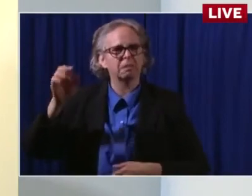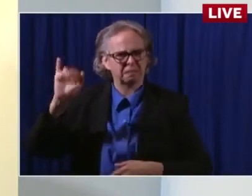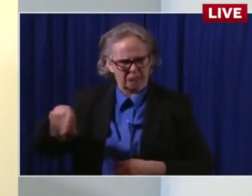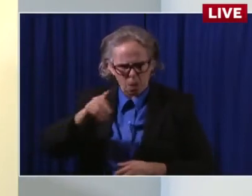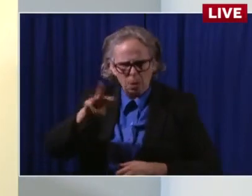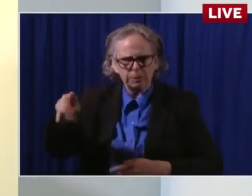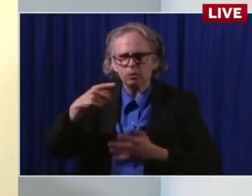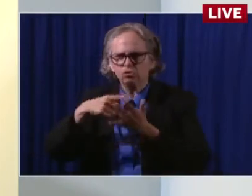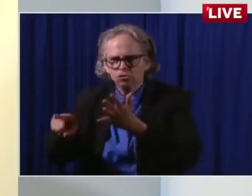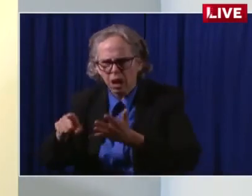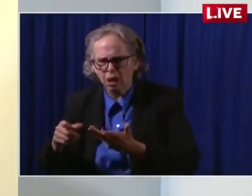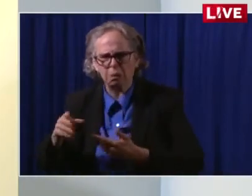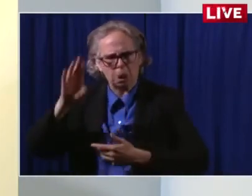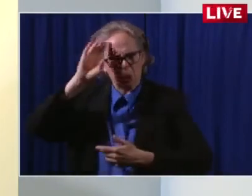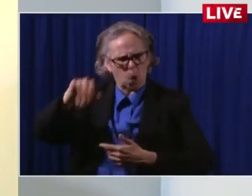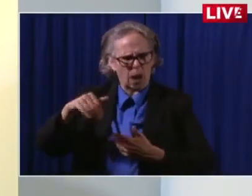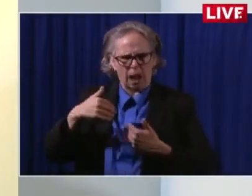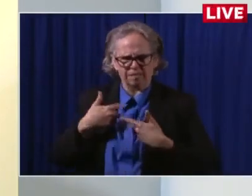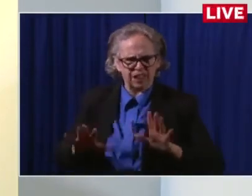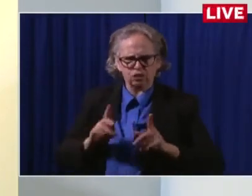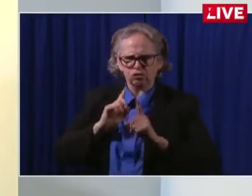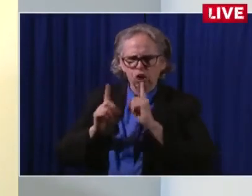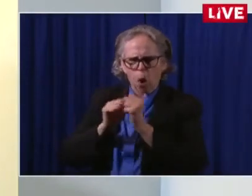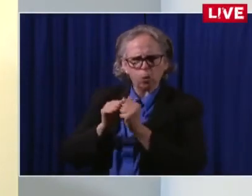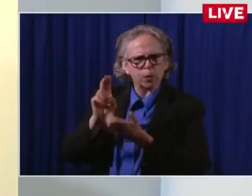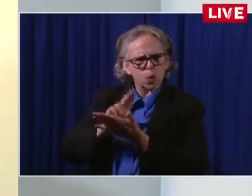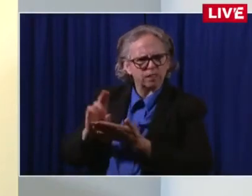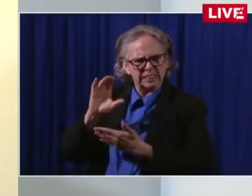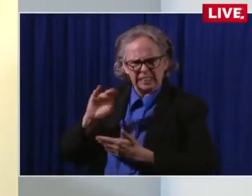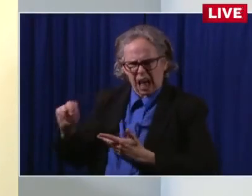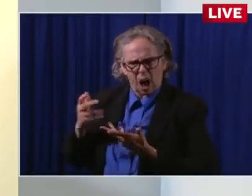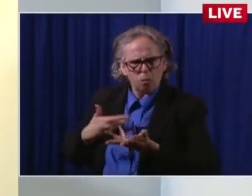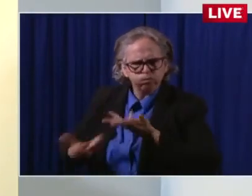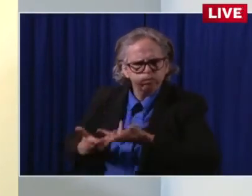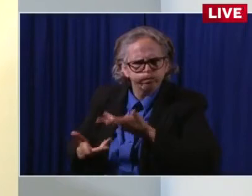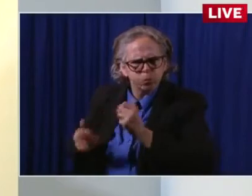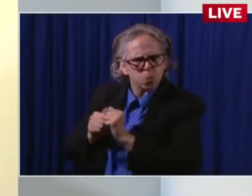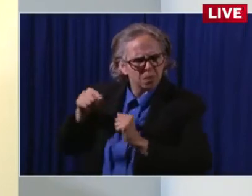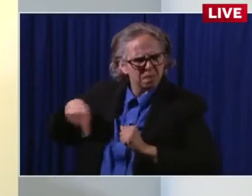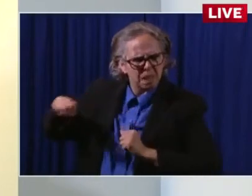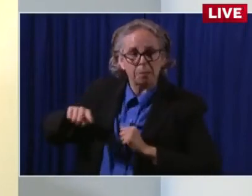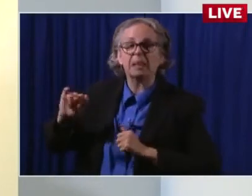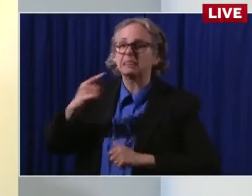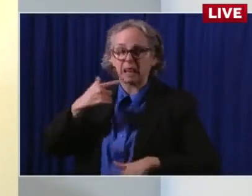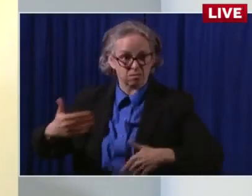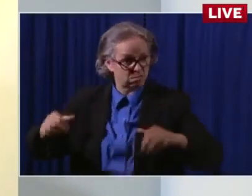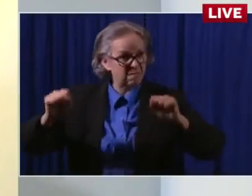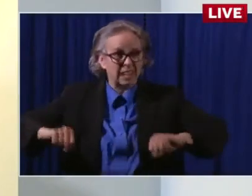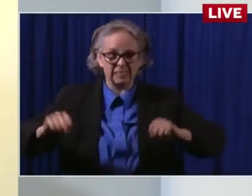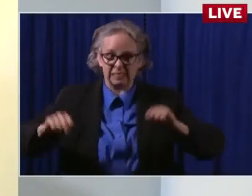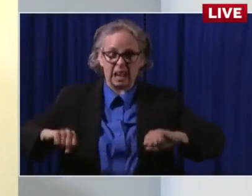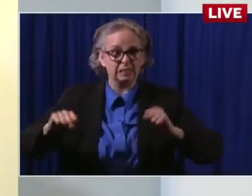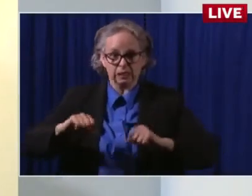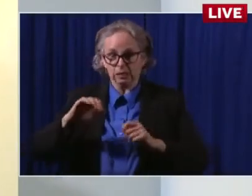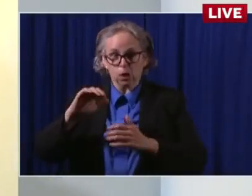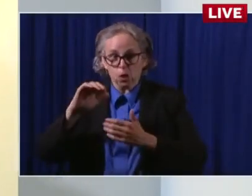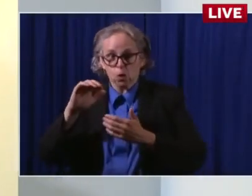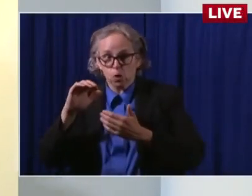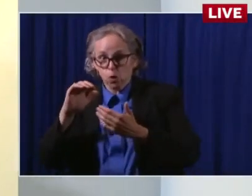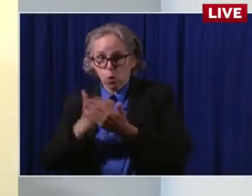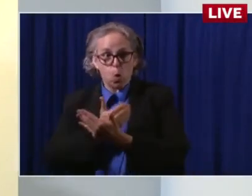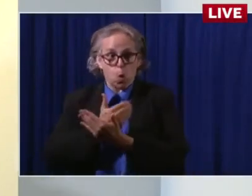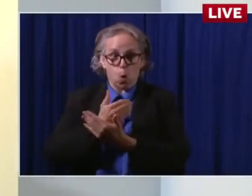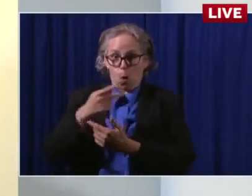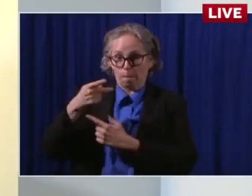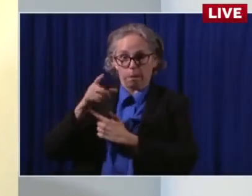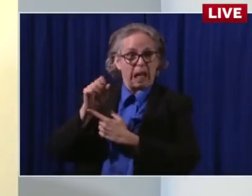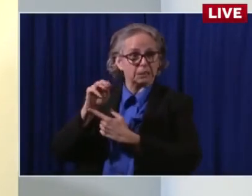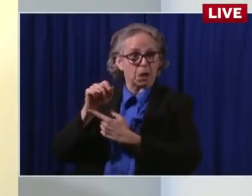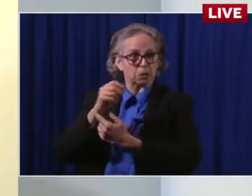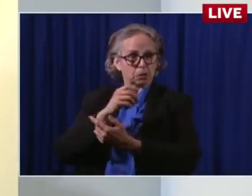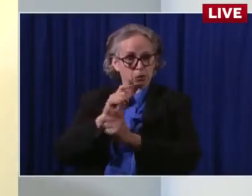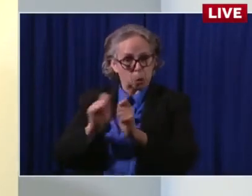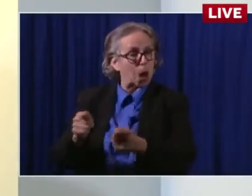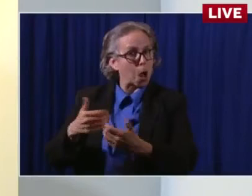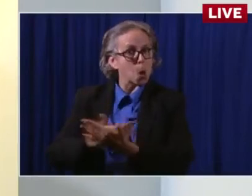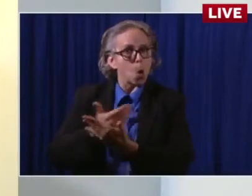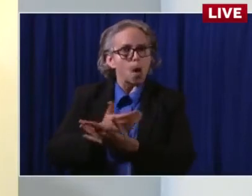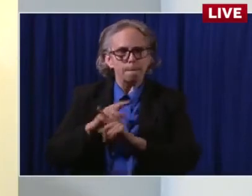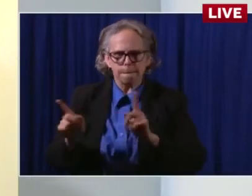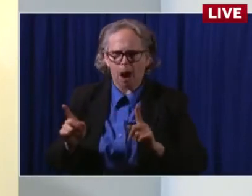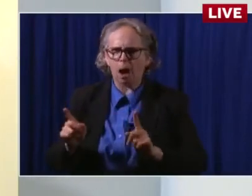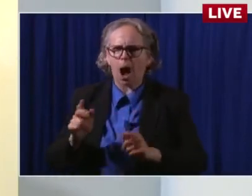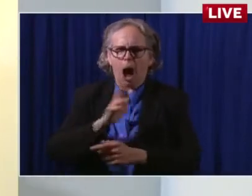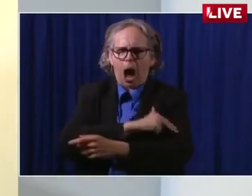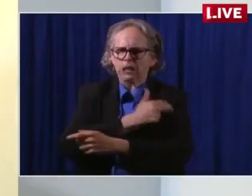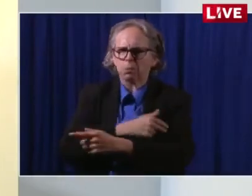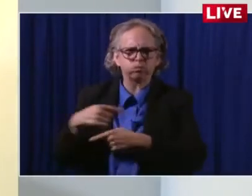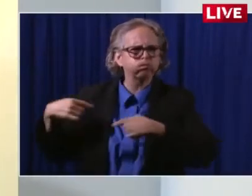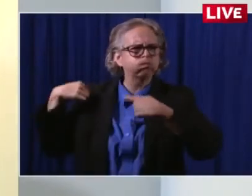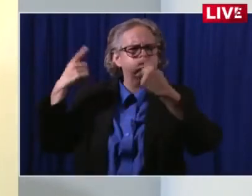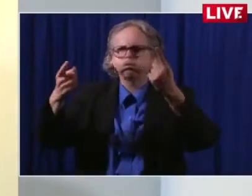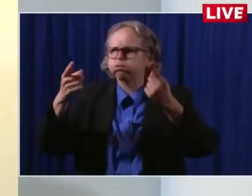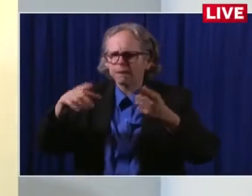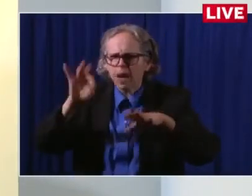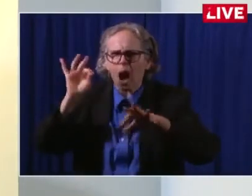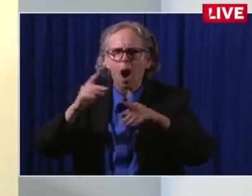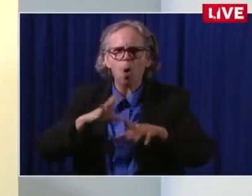I KNOW THAT THE DOCTOR AT THE CHRIST HOSPITAL IN CINCINNATI, AND I HAVE TALKED ABOUT THIS MANY TIMES, HE HAS TOLD ME THAT EVEN THOUGH THIS IS IN THE INVESTIGATIVE STAGE, THE OHIO